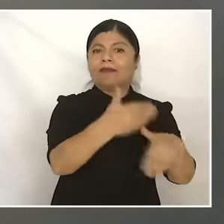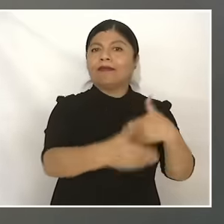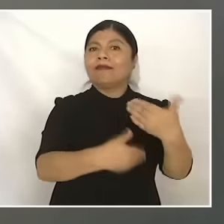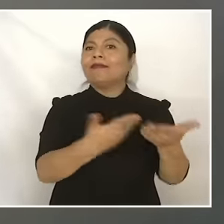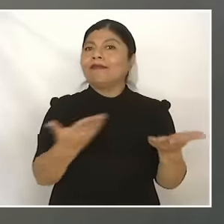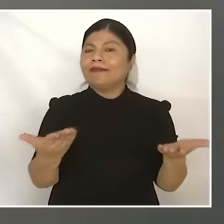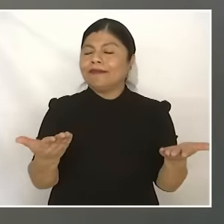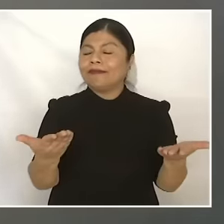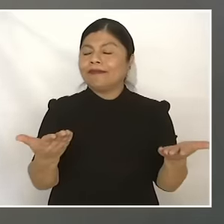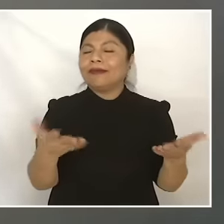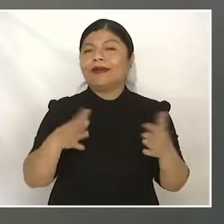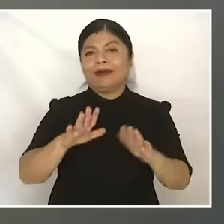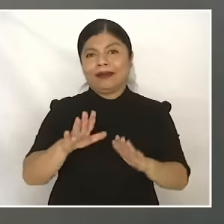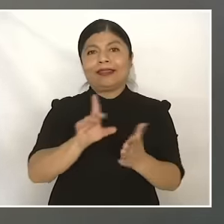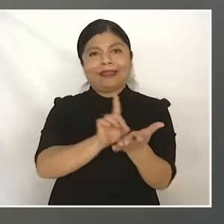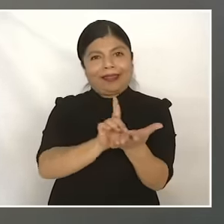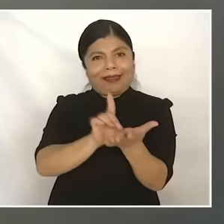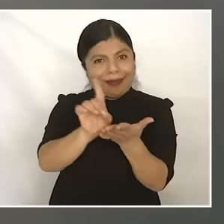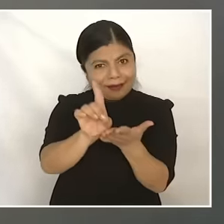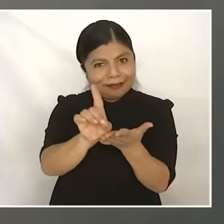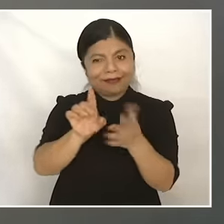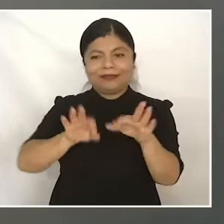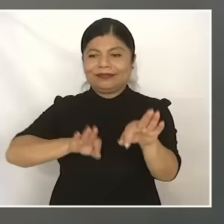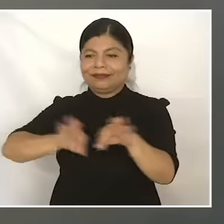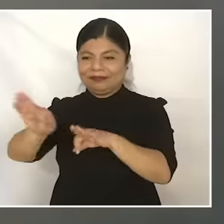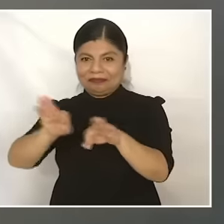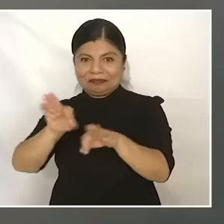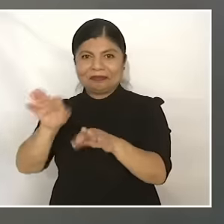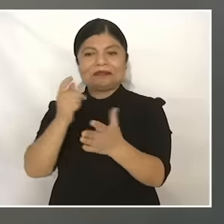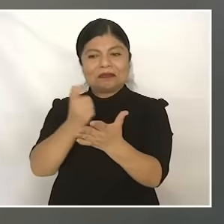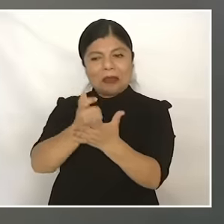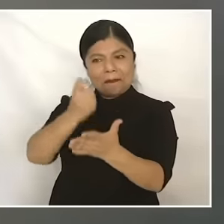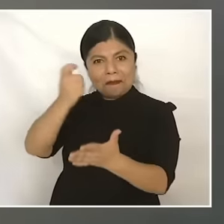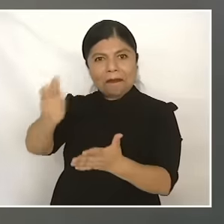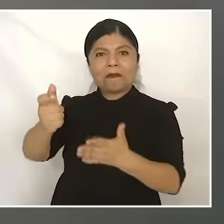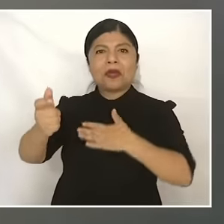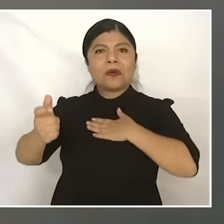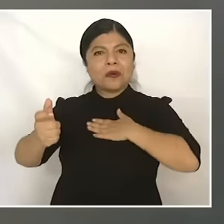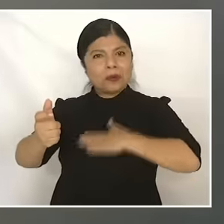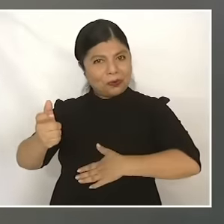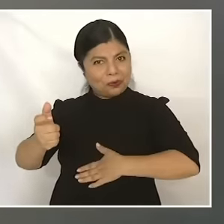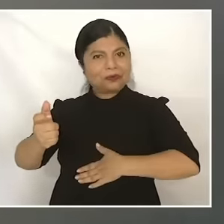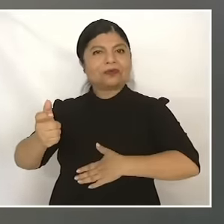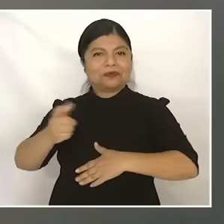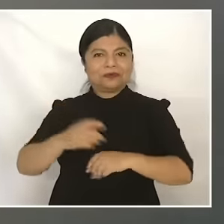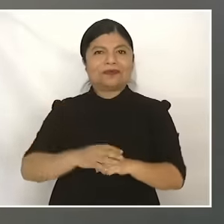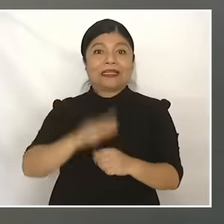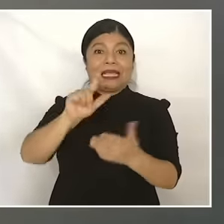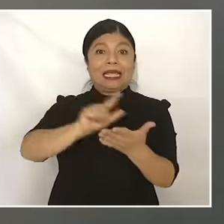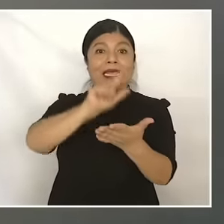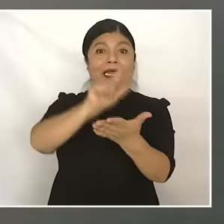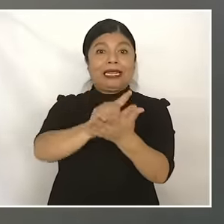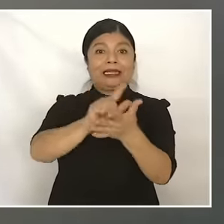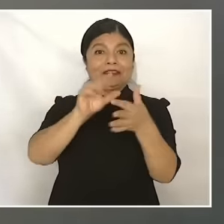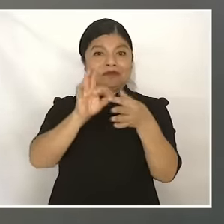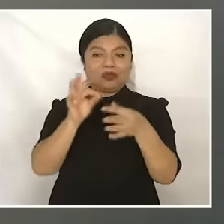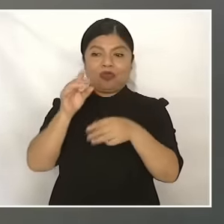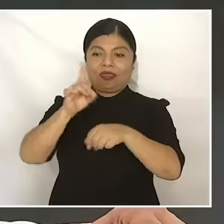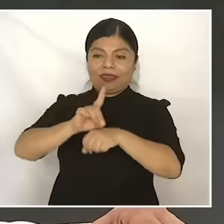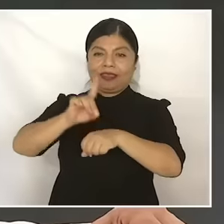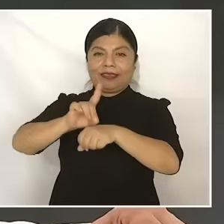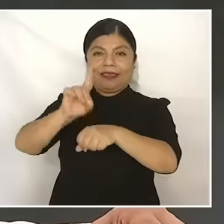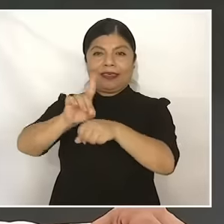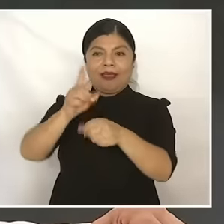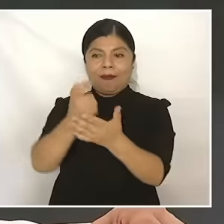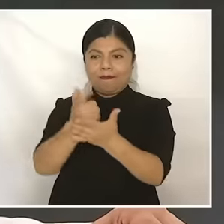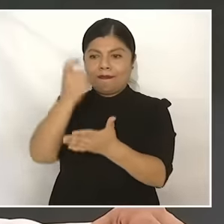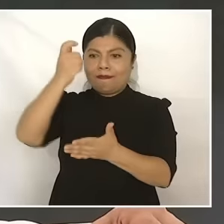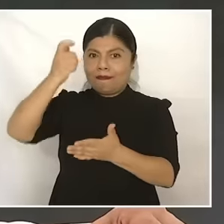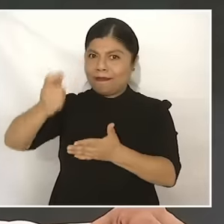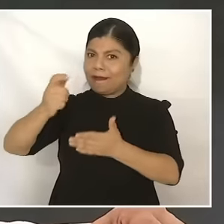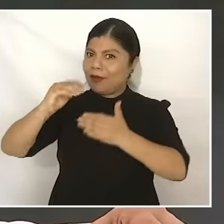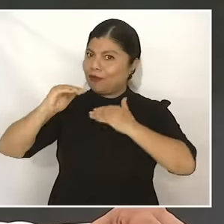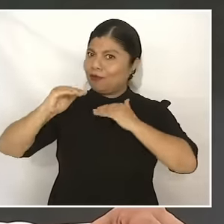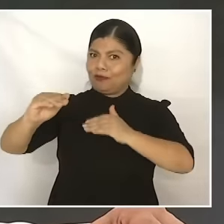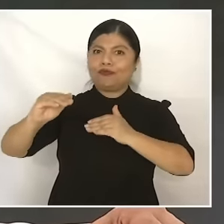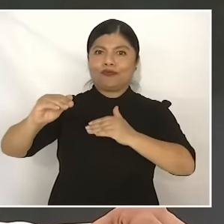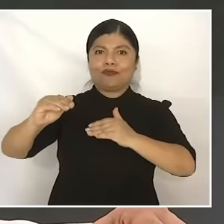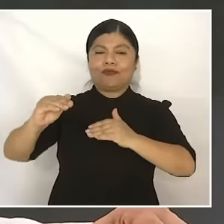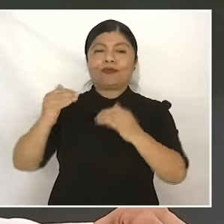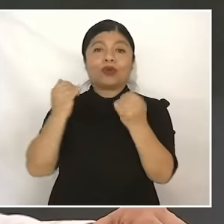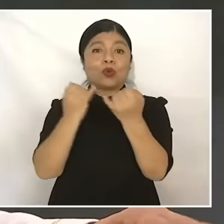fair wages, the minimum wage was established, the 8-hour day was established because they know how much